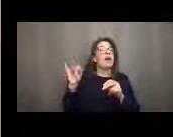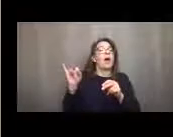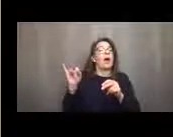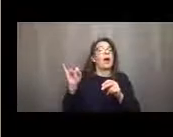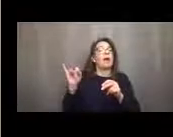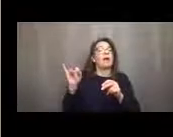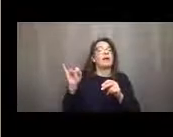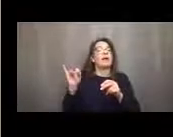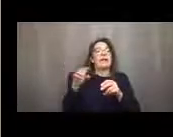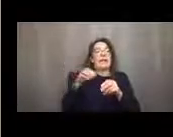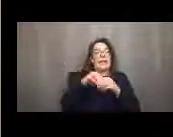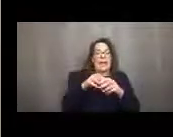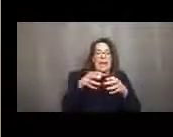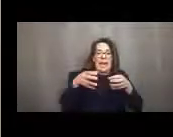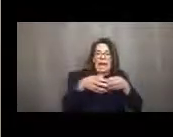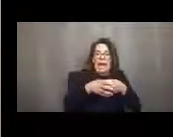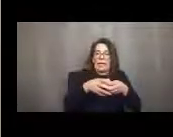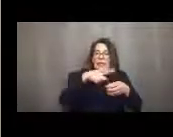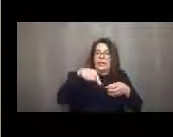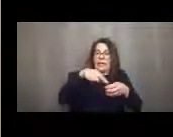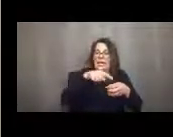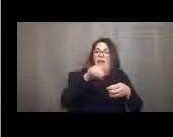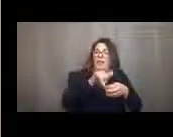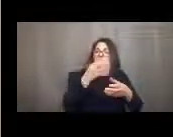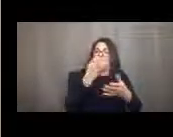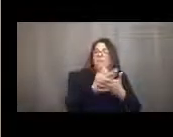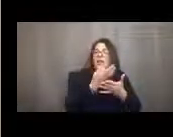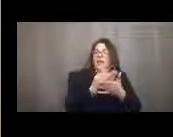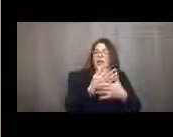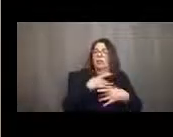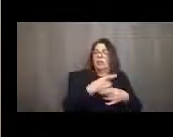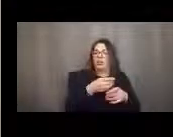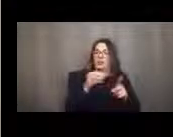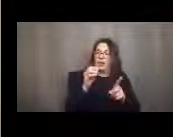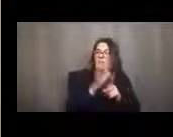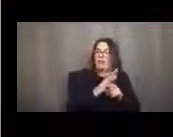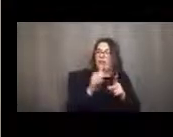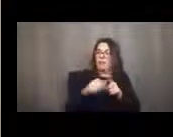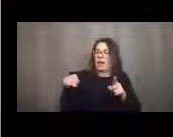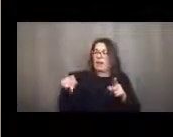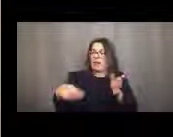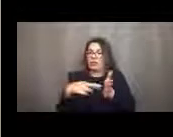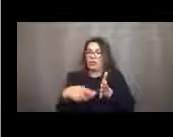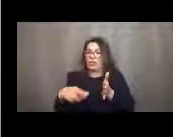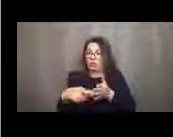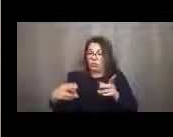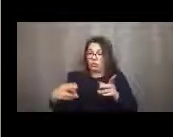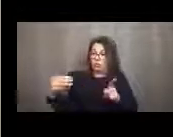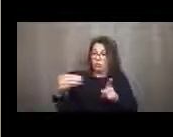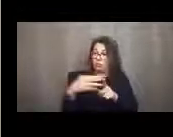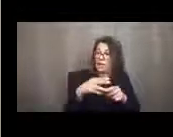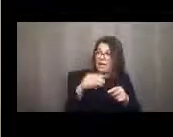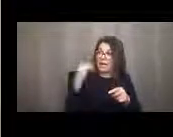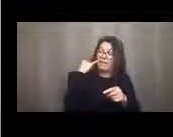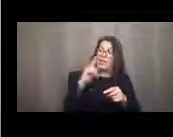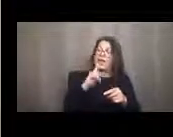whose financial interest could be affected by the research?" And if the answer to either one of those questions is a yes,